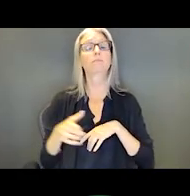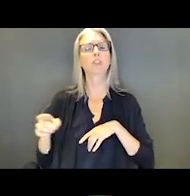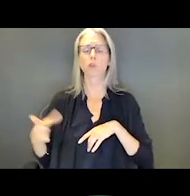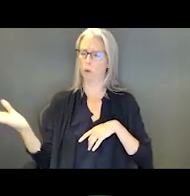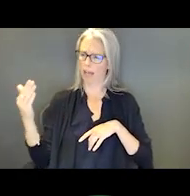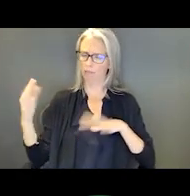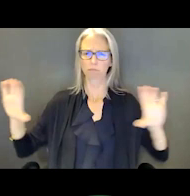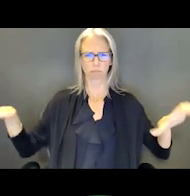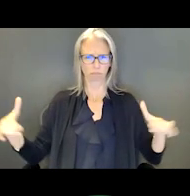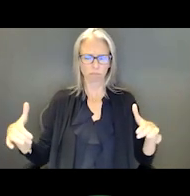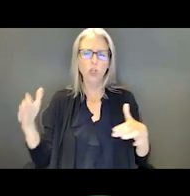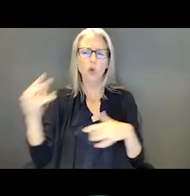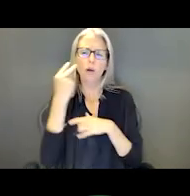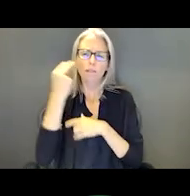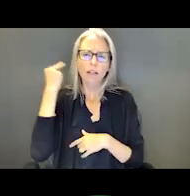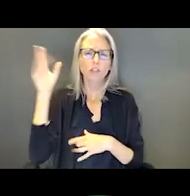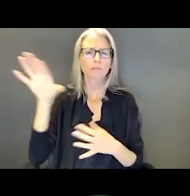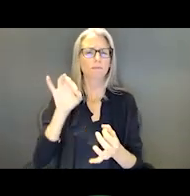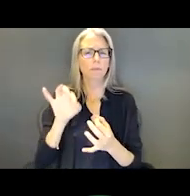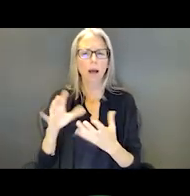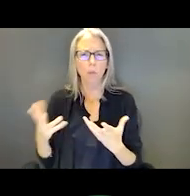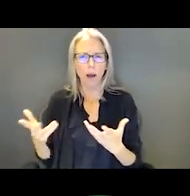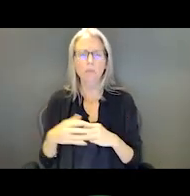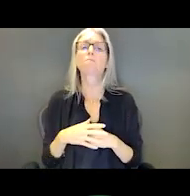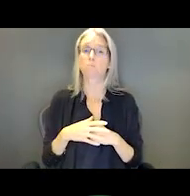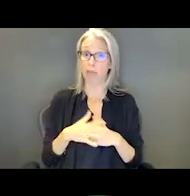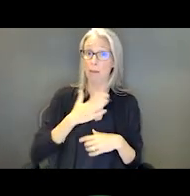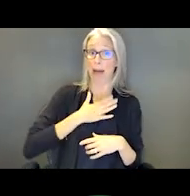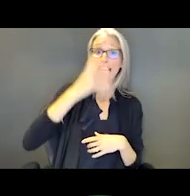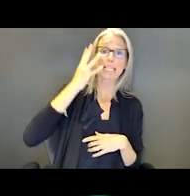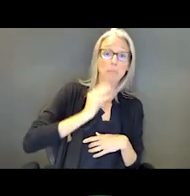data. The example featured on the screen here takes the person along these plank steps through